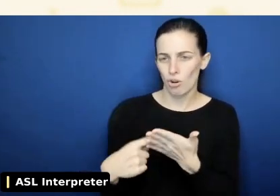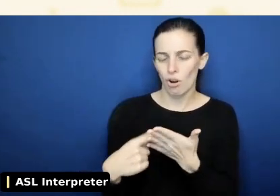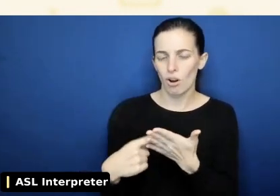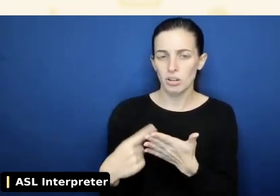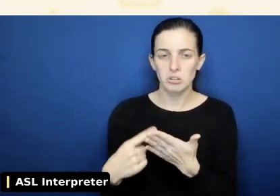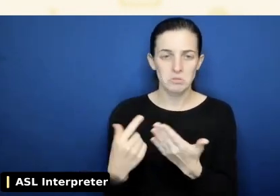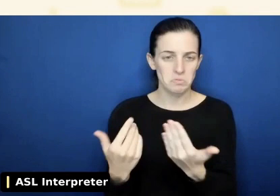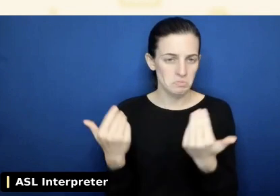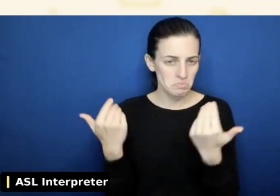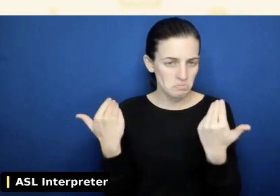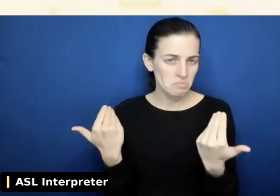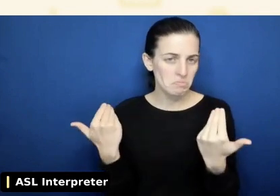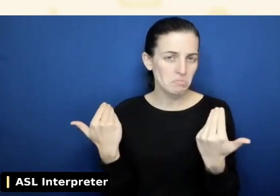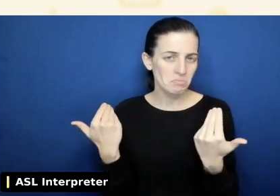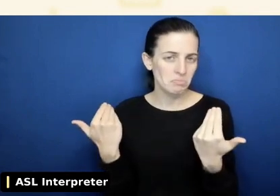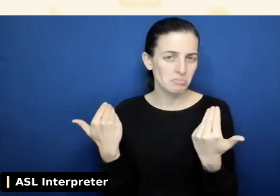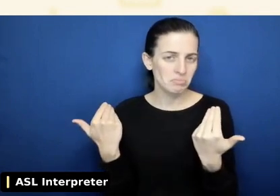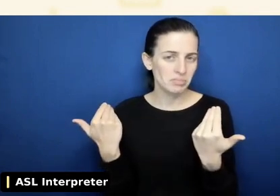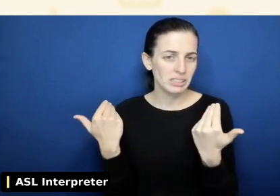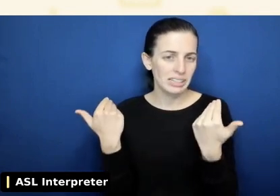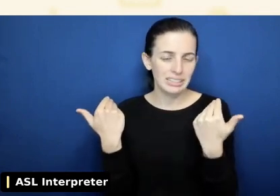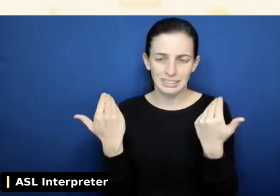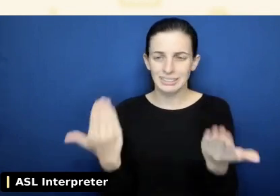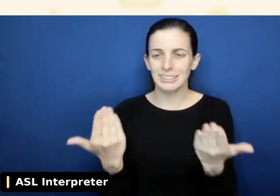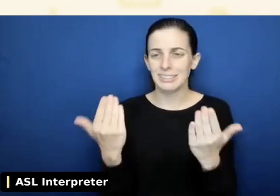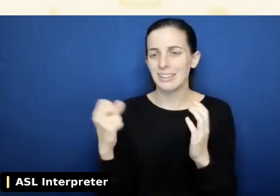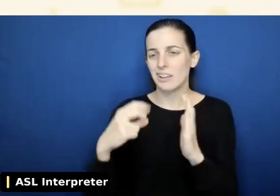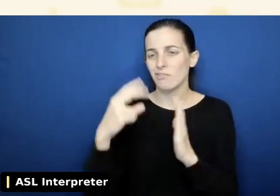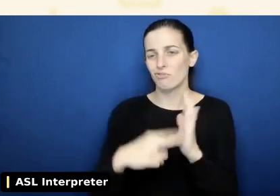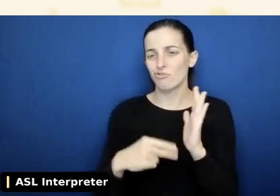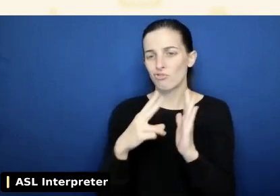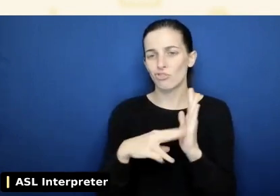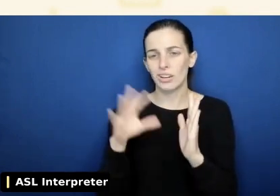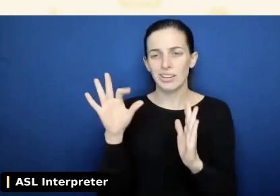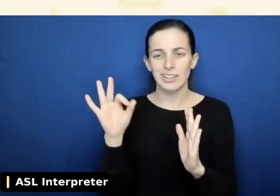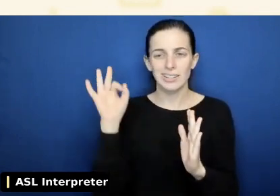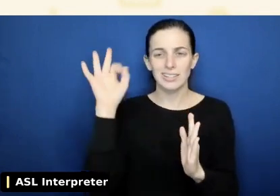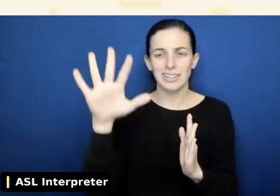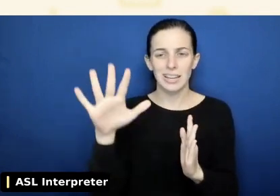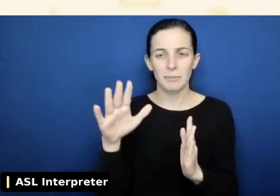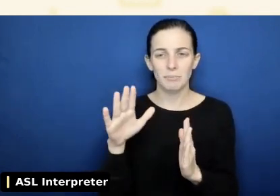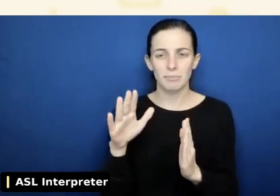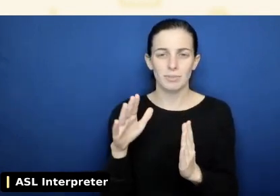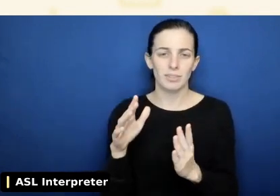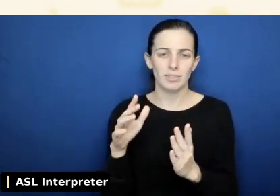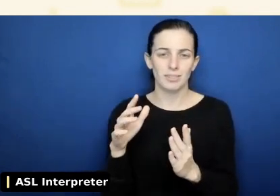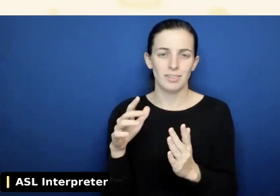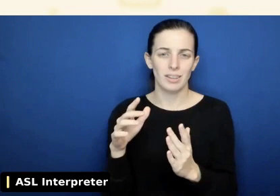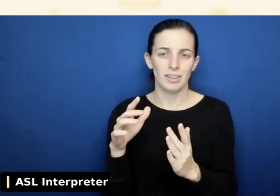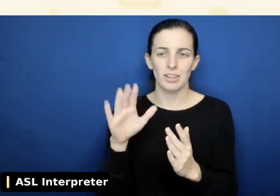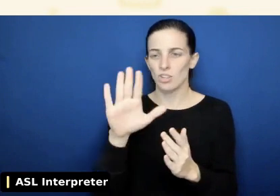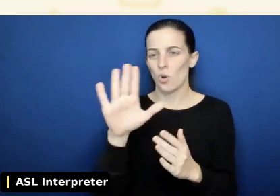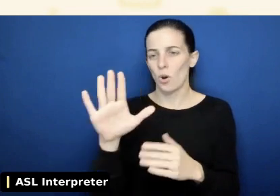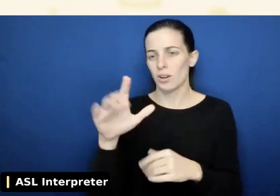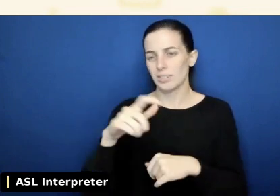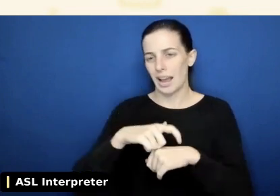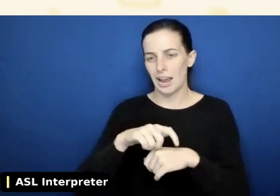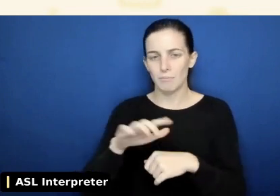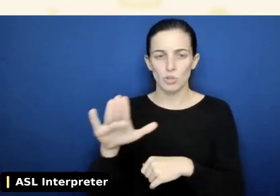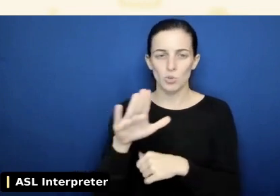to read the tips in your own time.